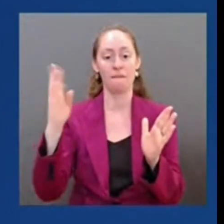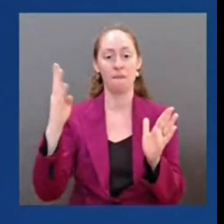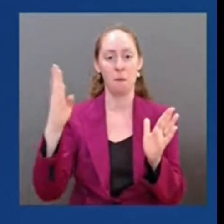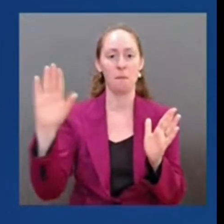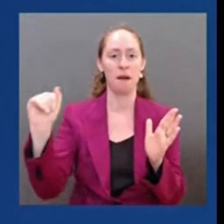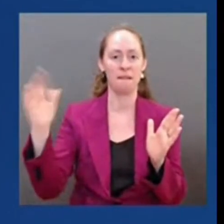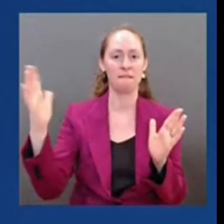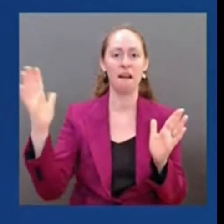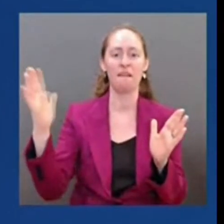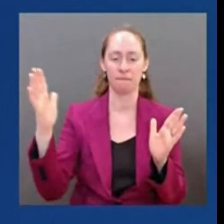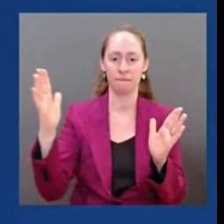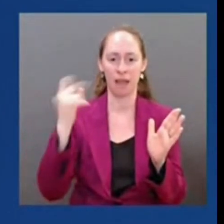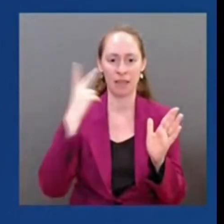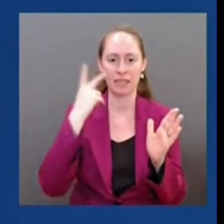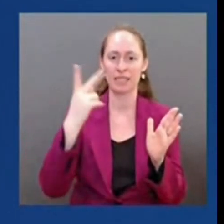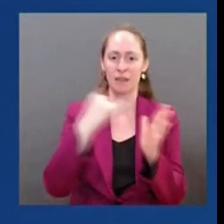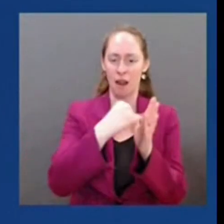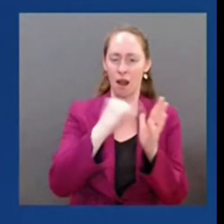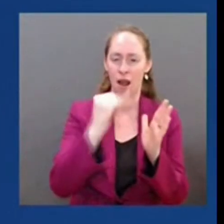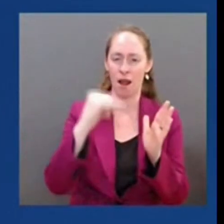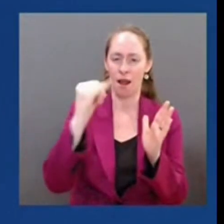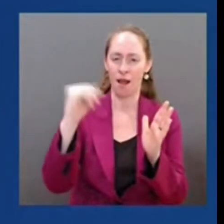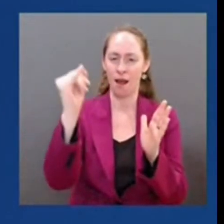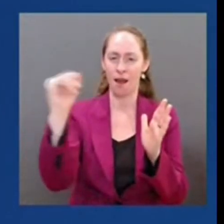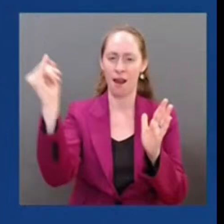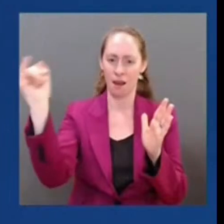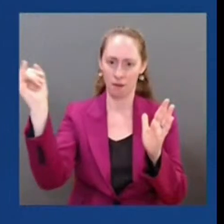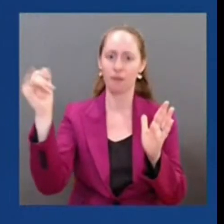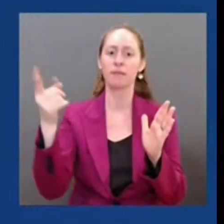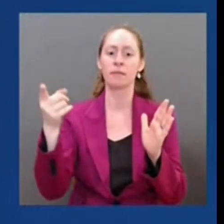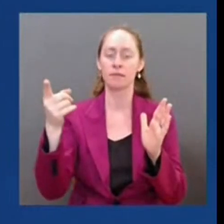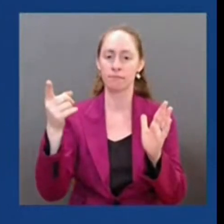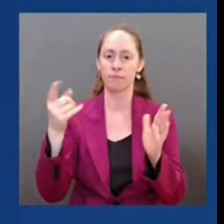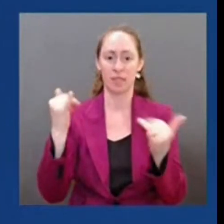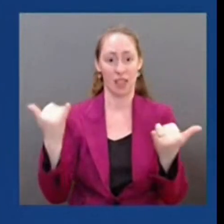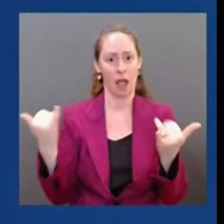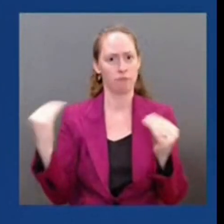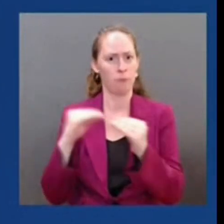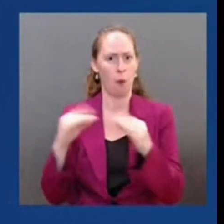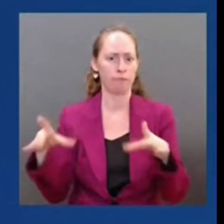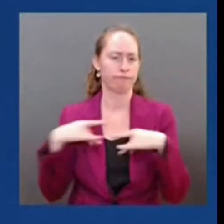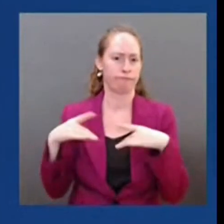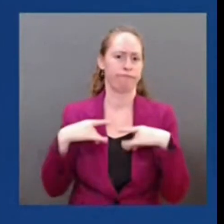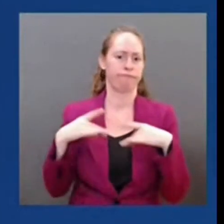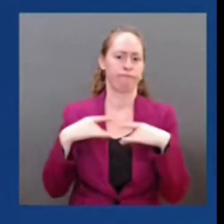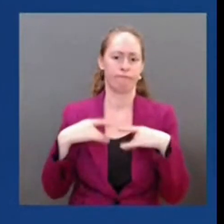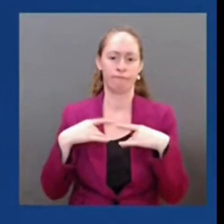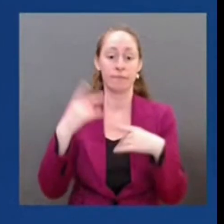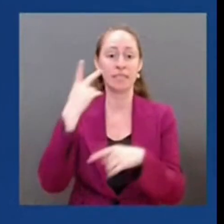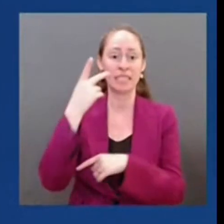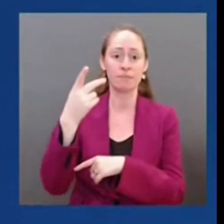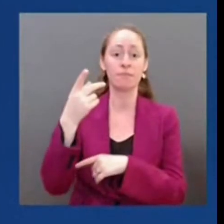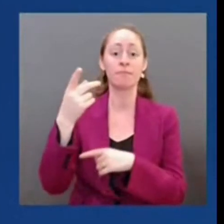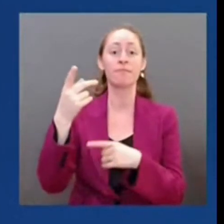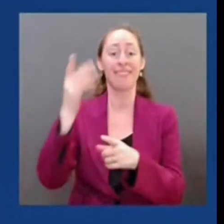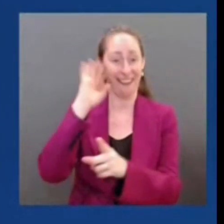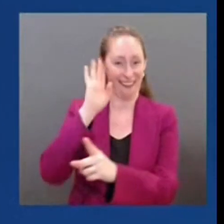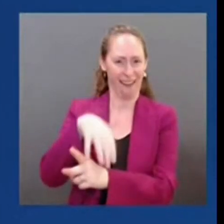DELTA TO OMICRON. THAT WAS A MULTI-FOLD INCREASE